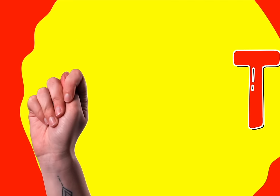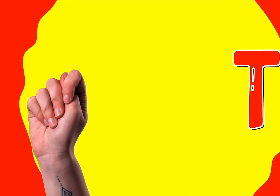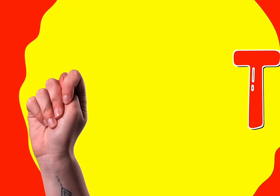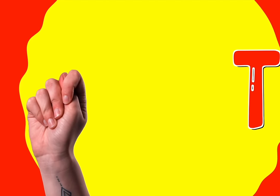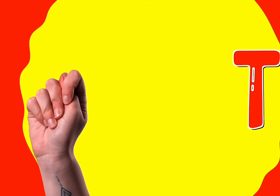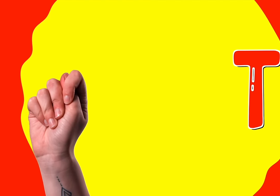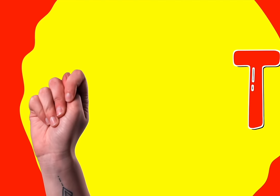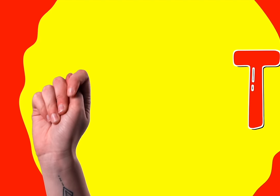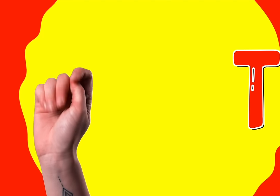T.